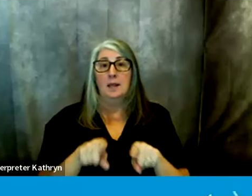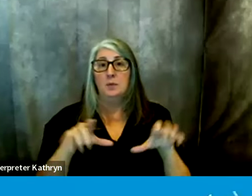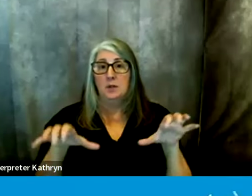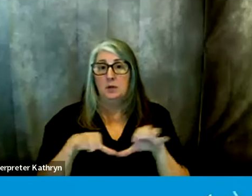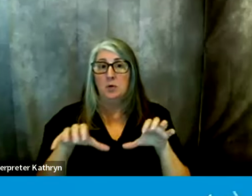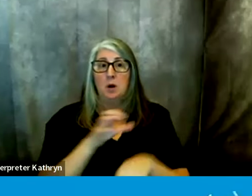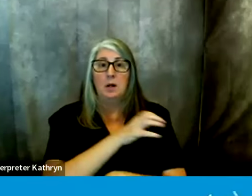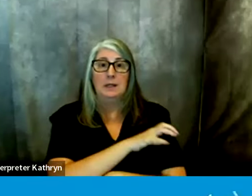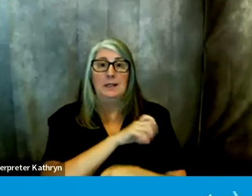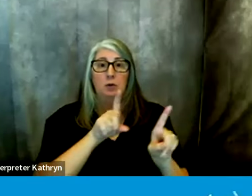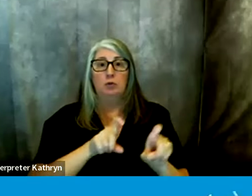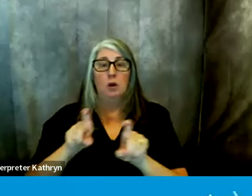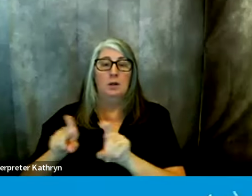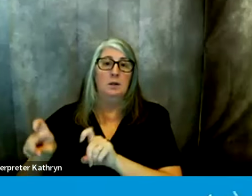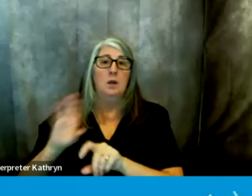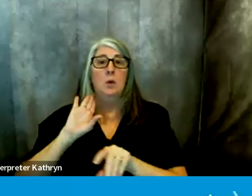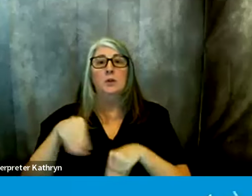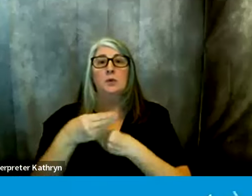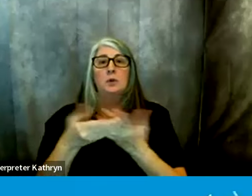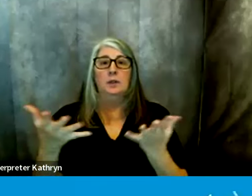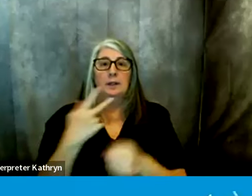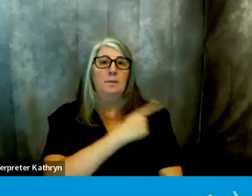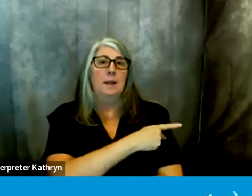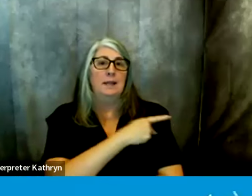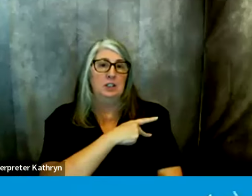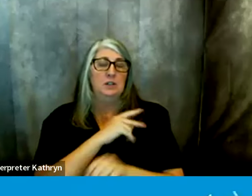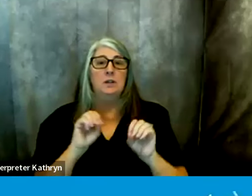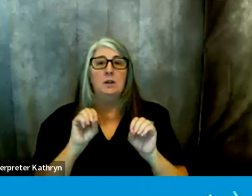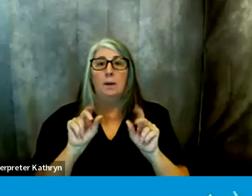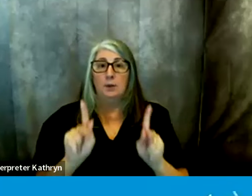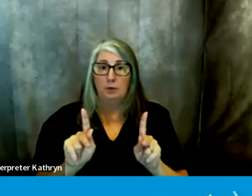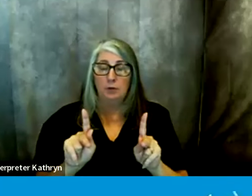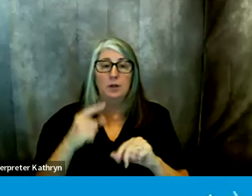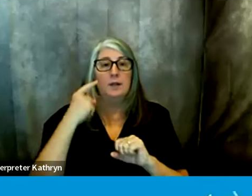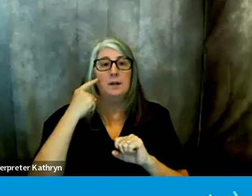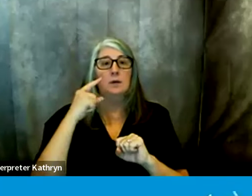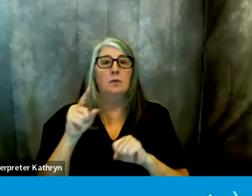which will give patients an opportunity to improve their health